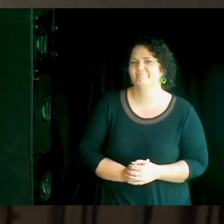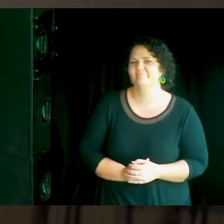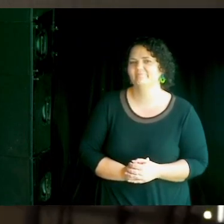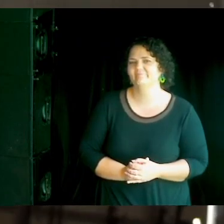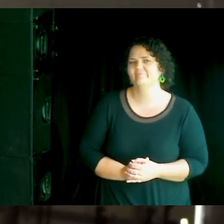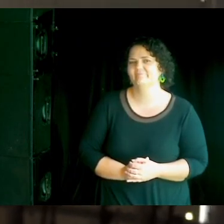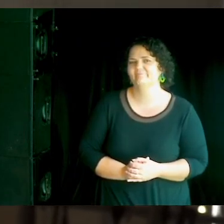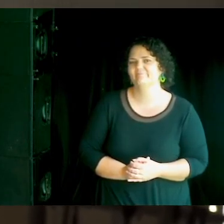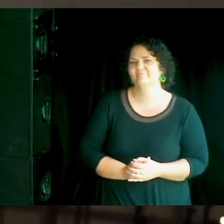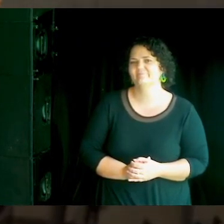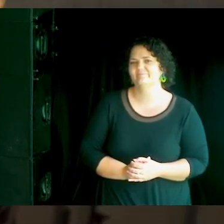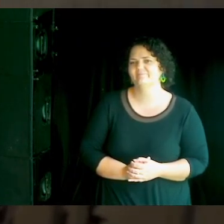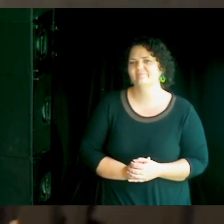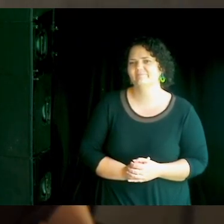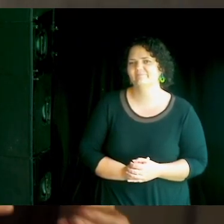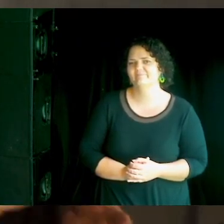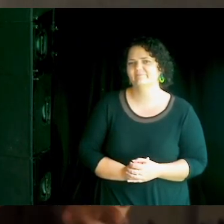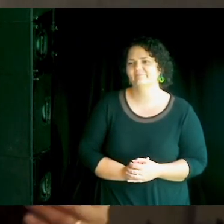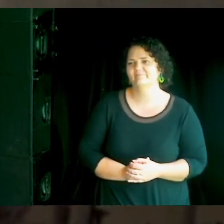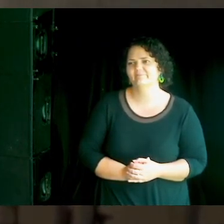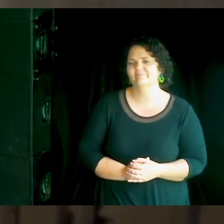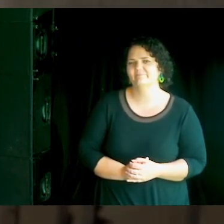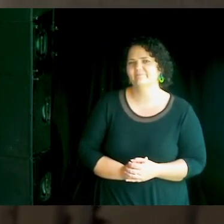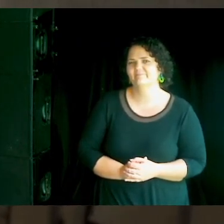and then the last part is so see you wow